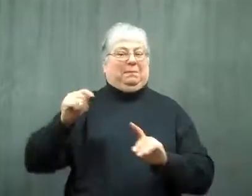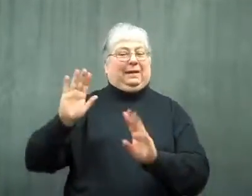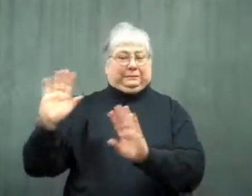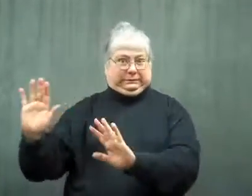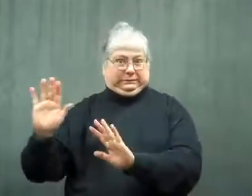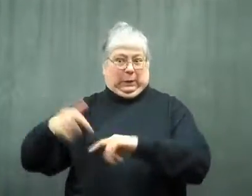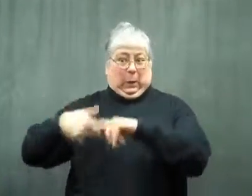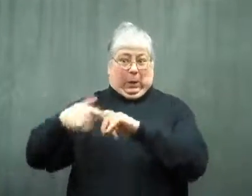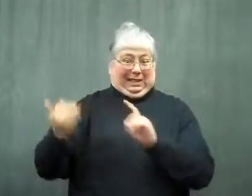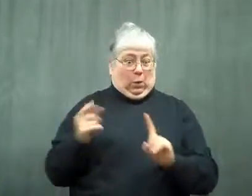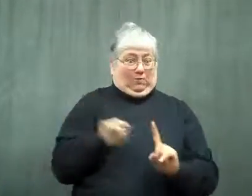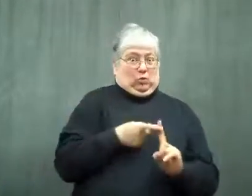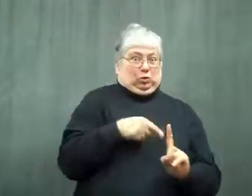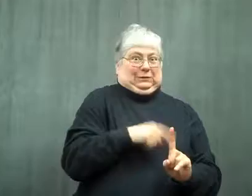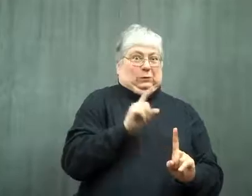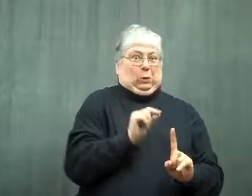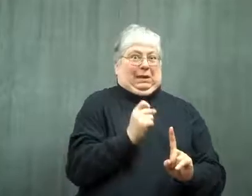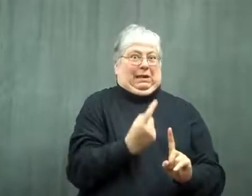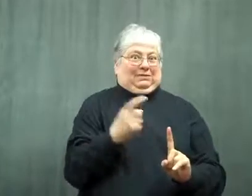But that's on hold, as the 2011 budget comes first.